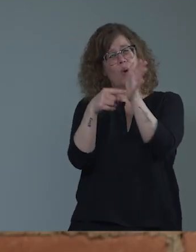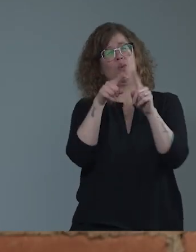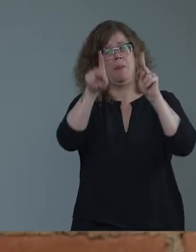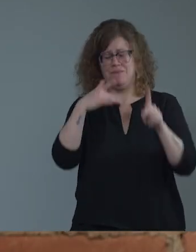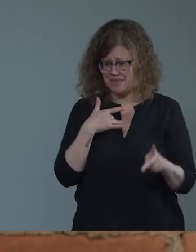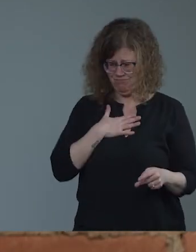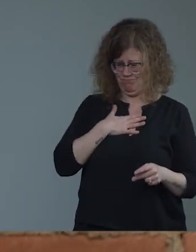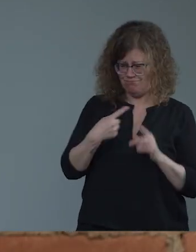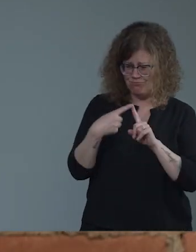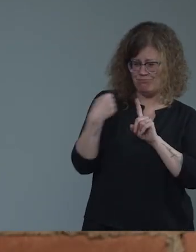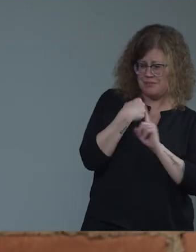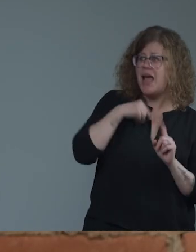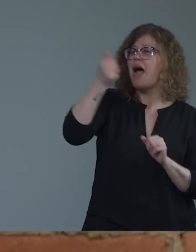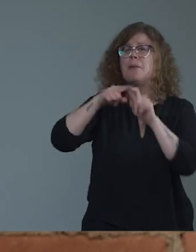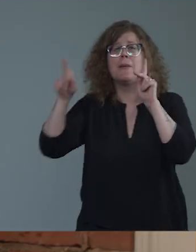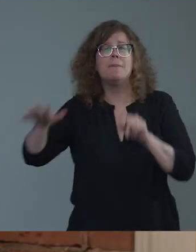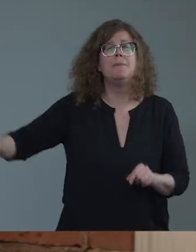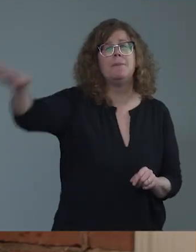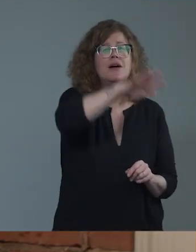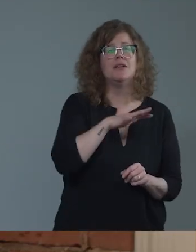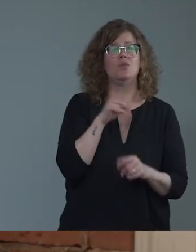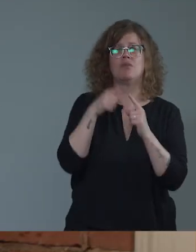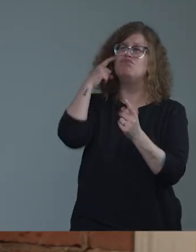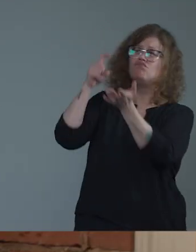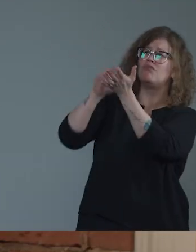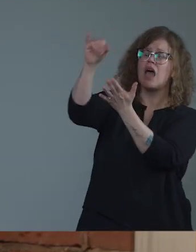not just for the community that's taking care of this piece. It’s really important because you